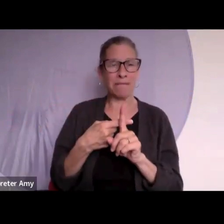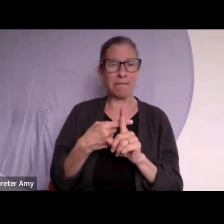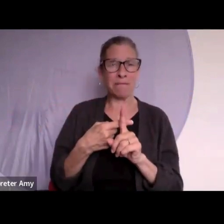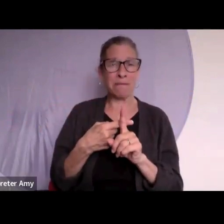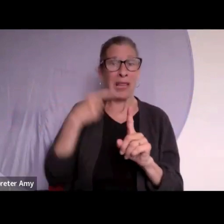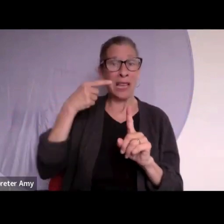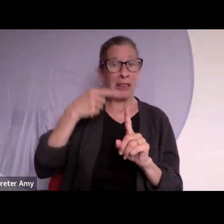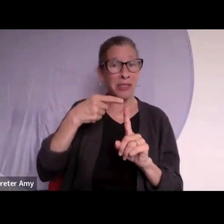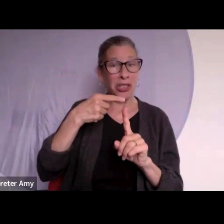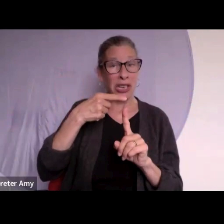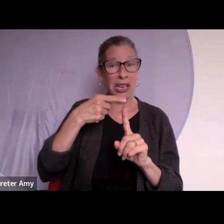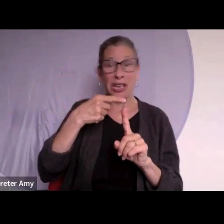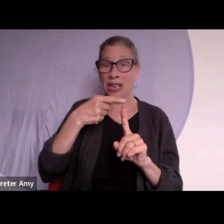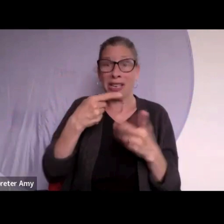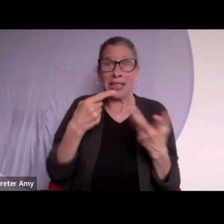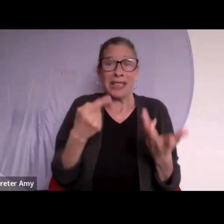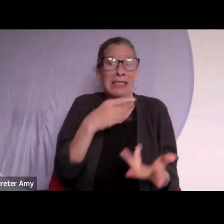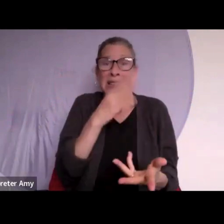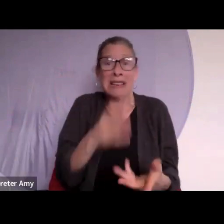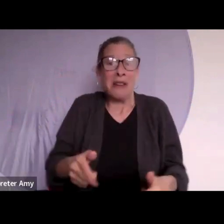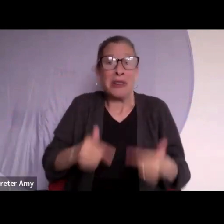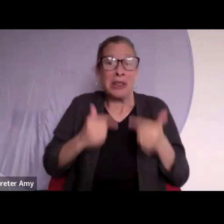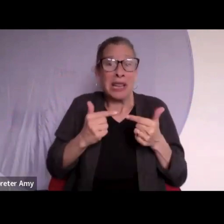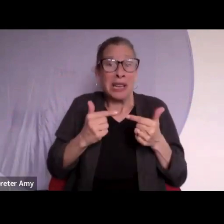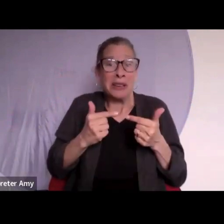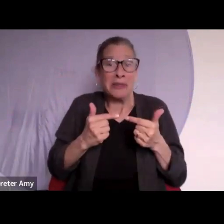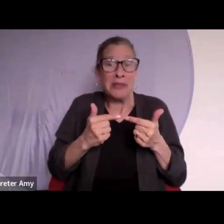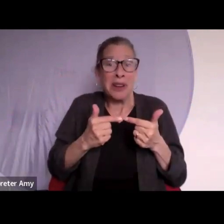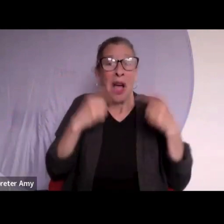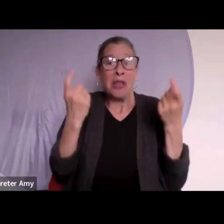And she was a good friend of the festivals, and really an